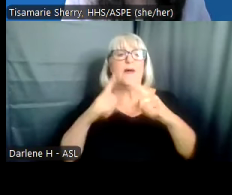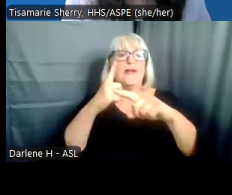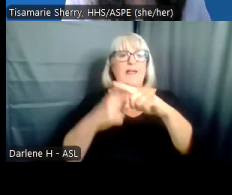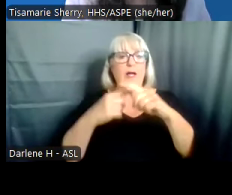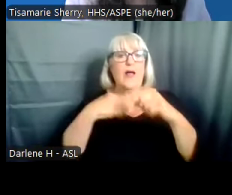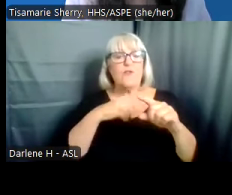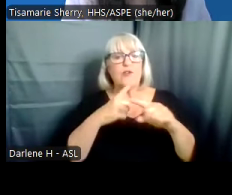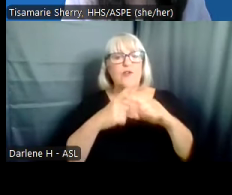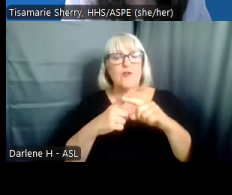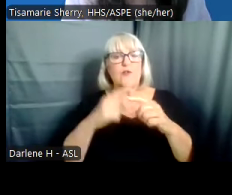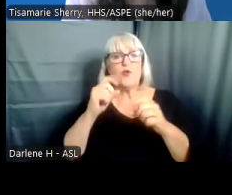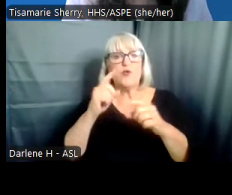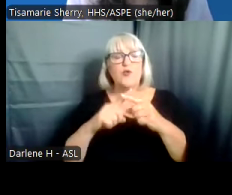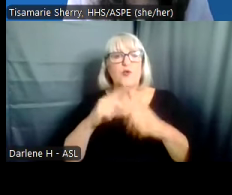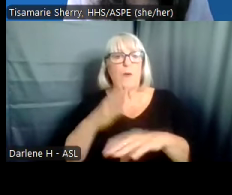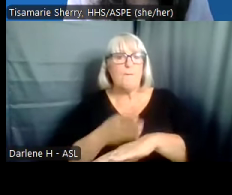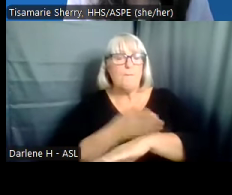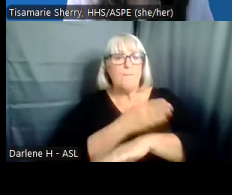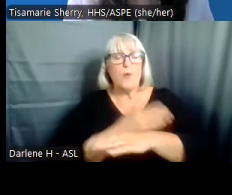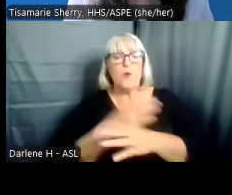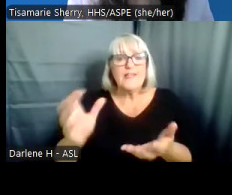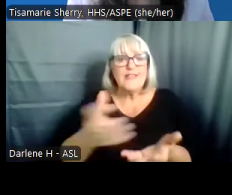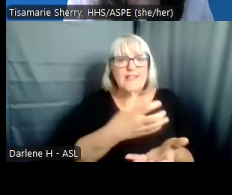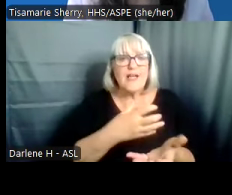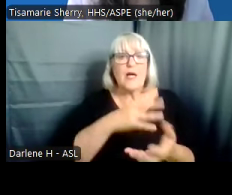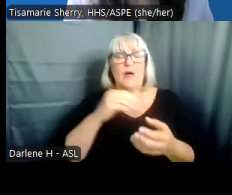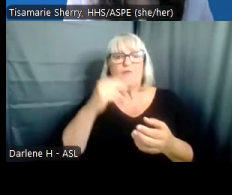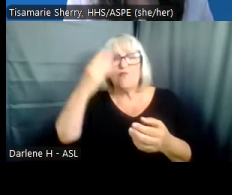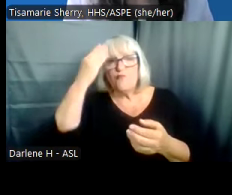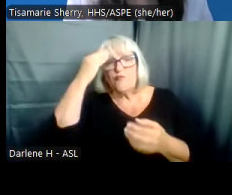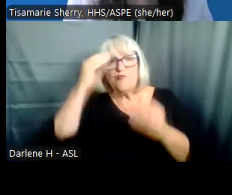collection and transparency by states through the Medicaid program.